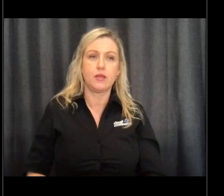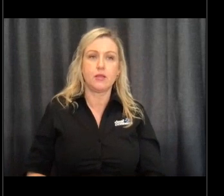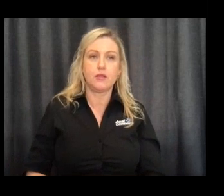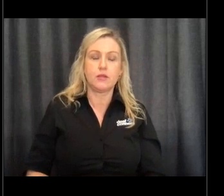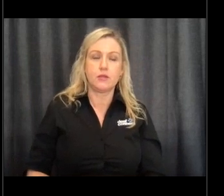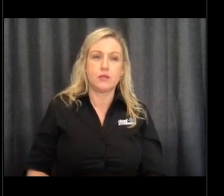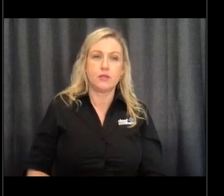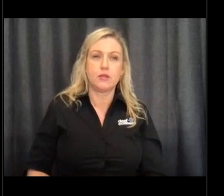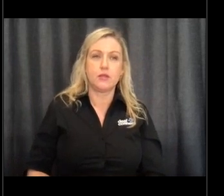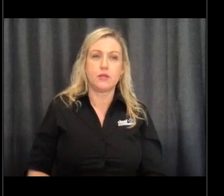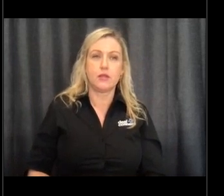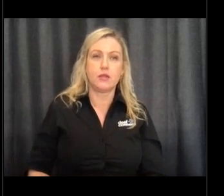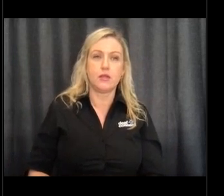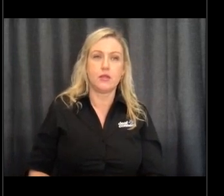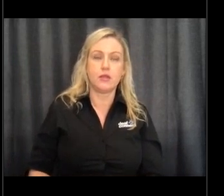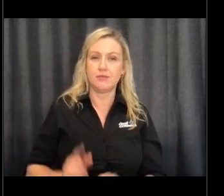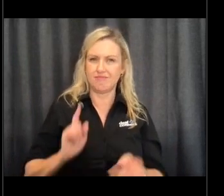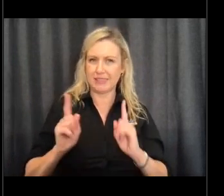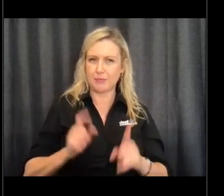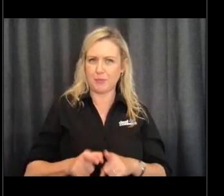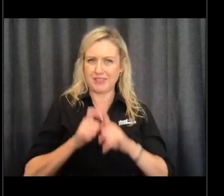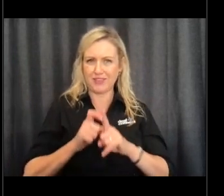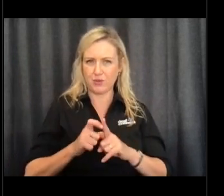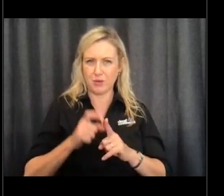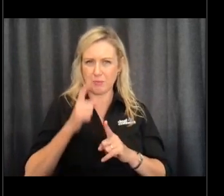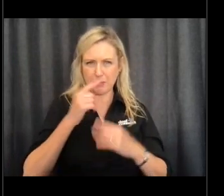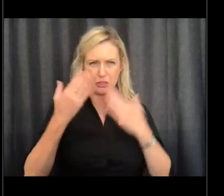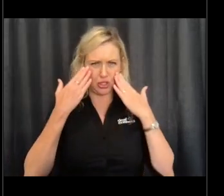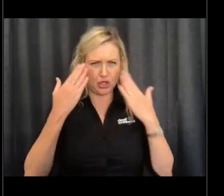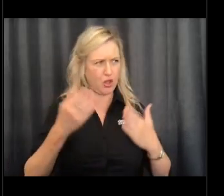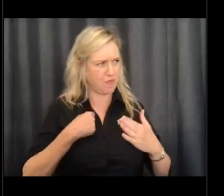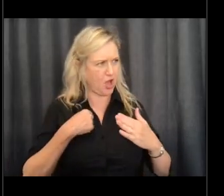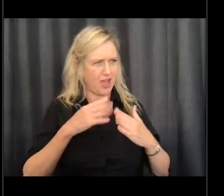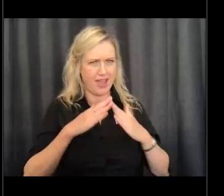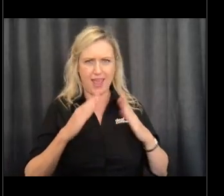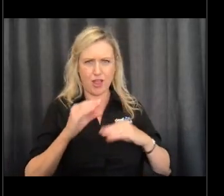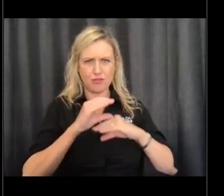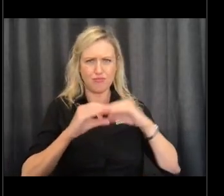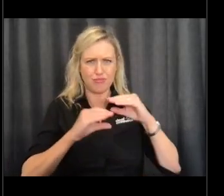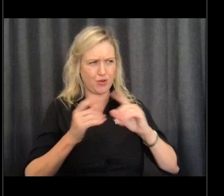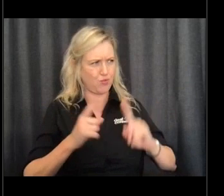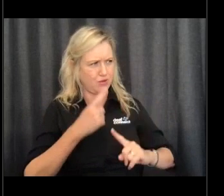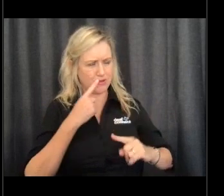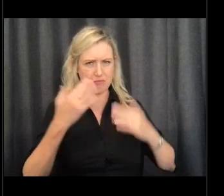be honest, I don't know what type of roof I have on my property and most of us don't.